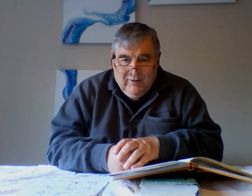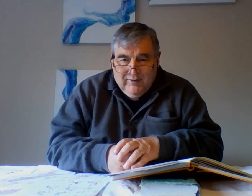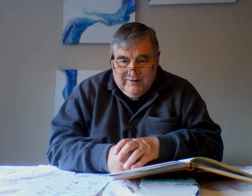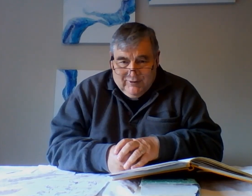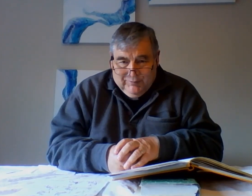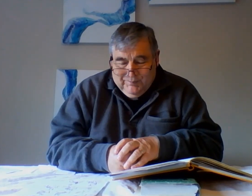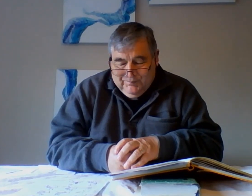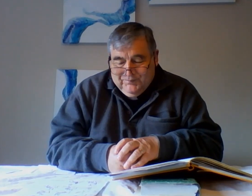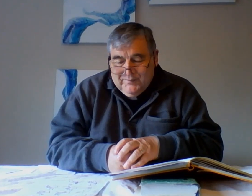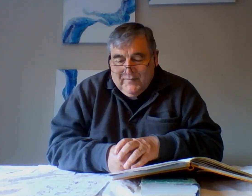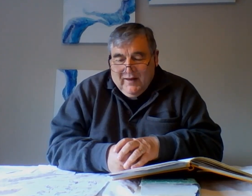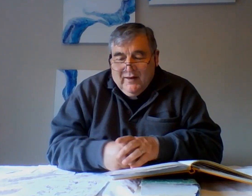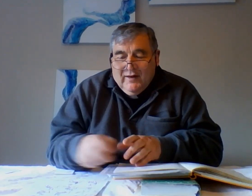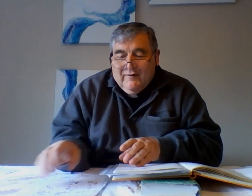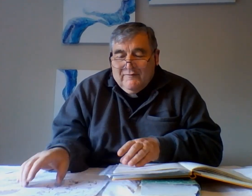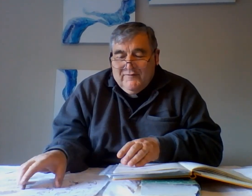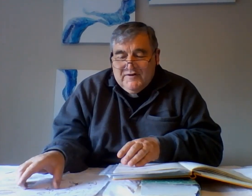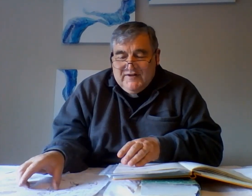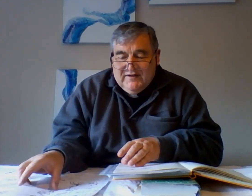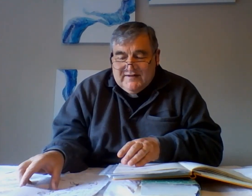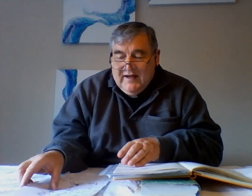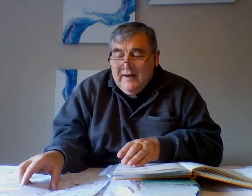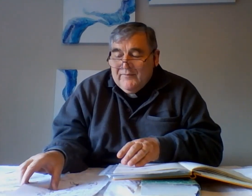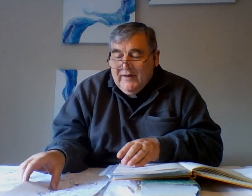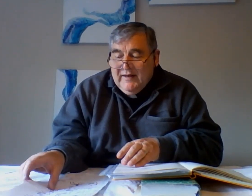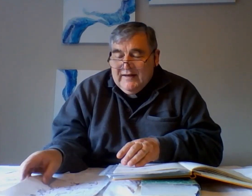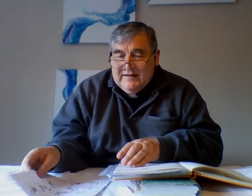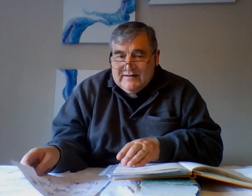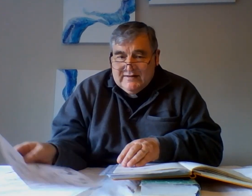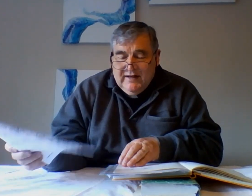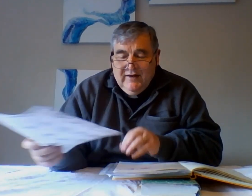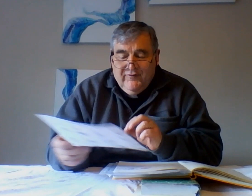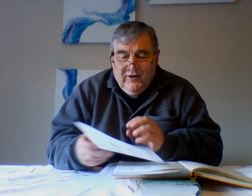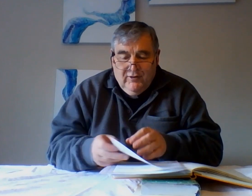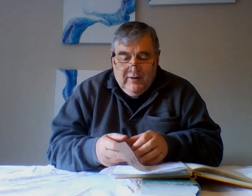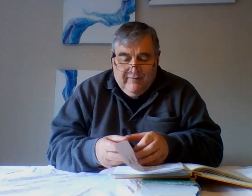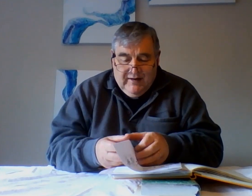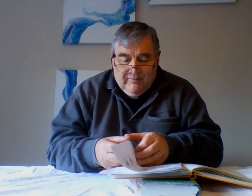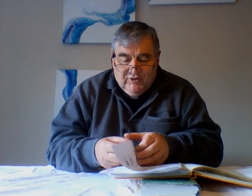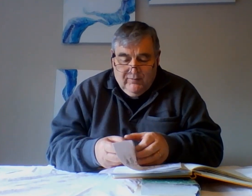get on. First thing to say is that if you have a laptop,